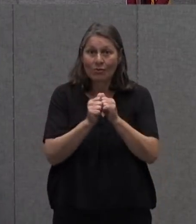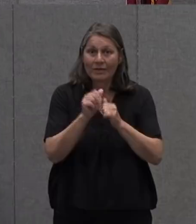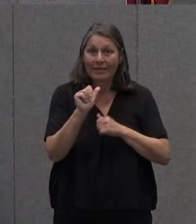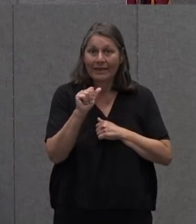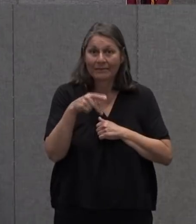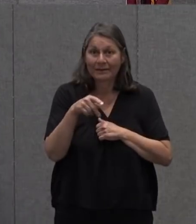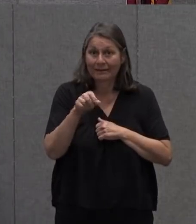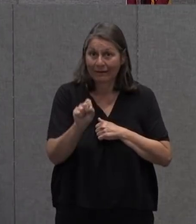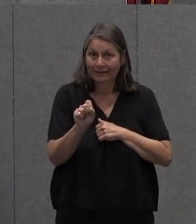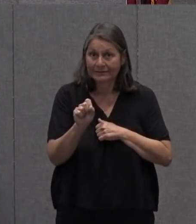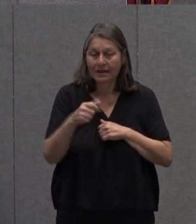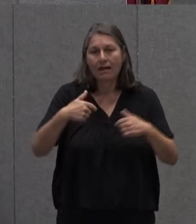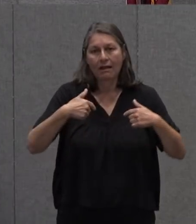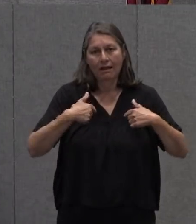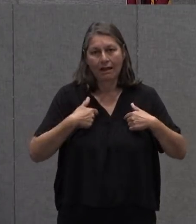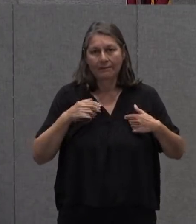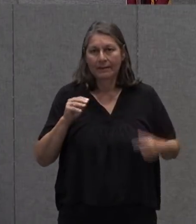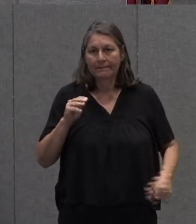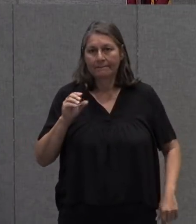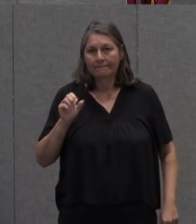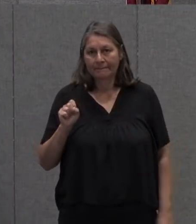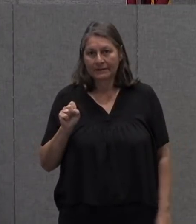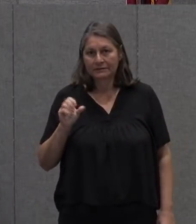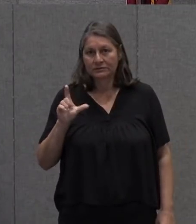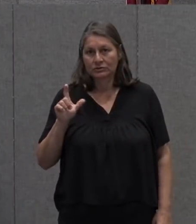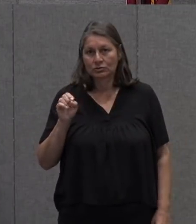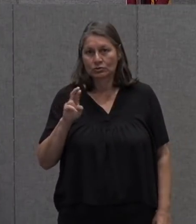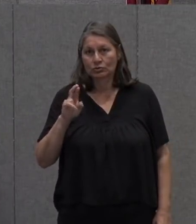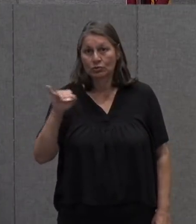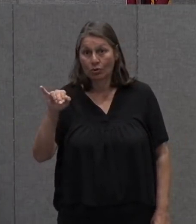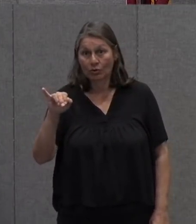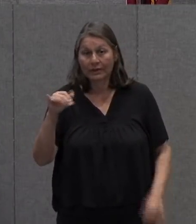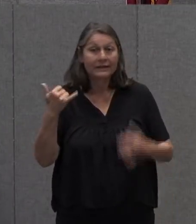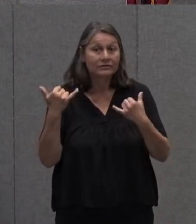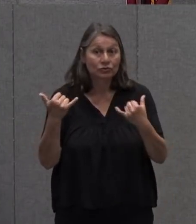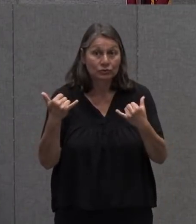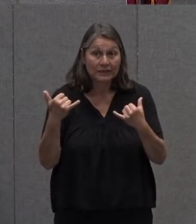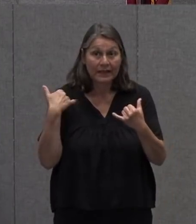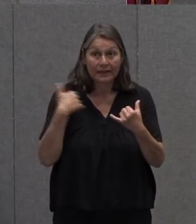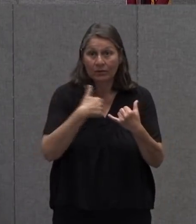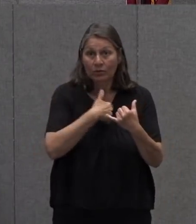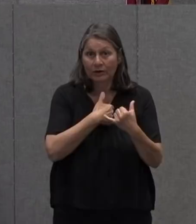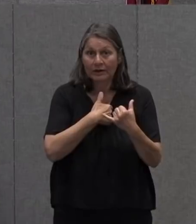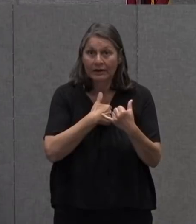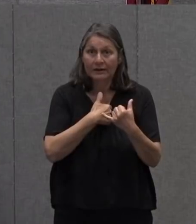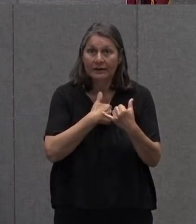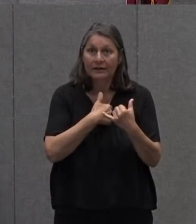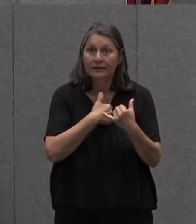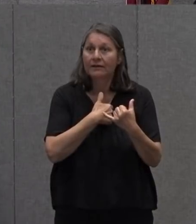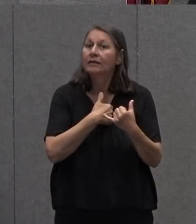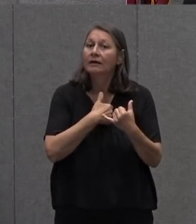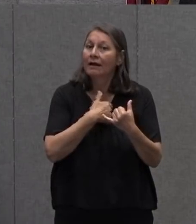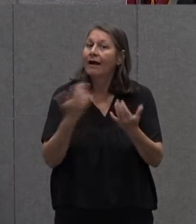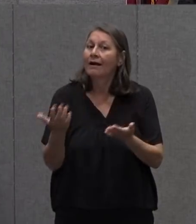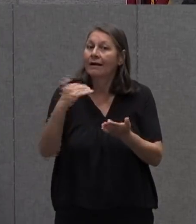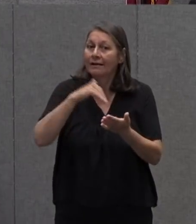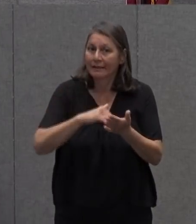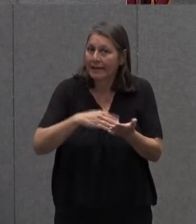And today, we are going to be spending our last day talking about innovation and technology